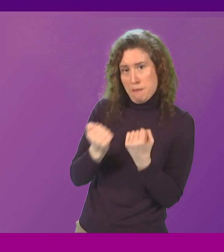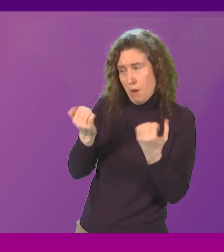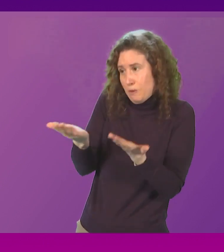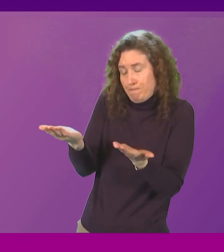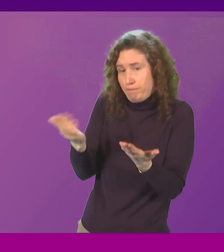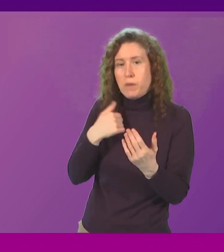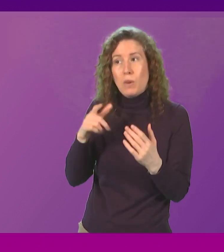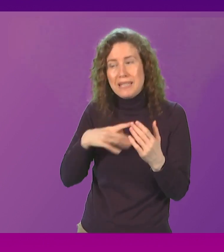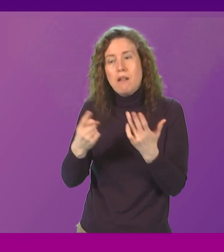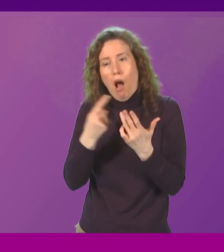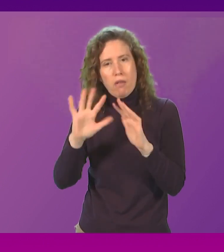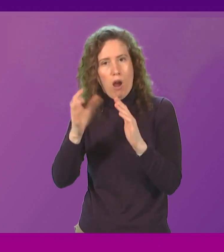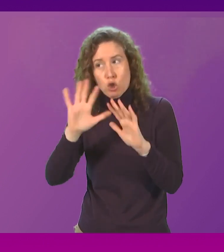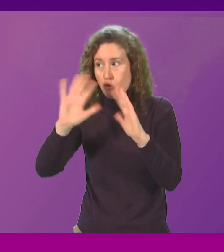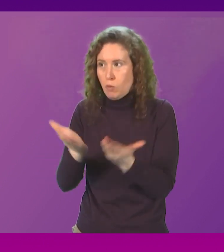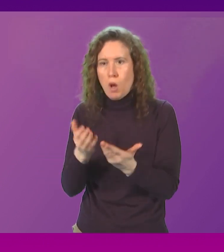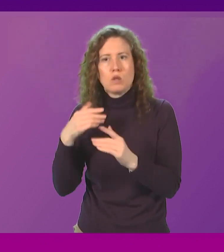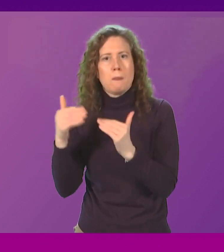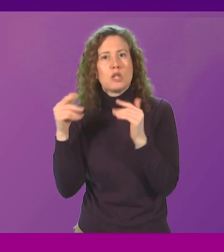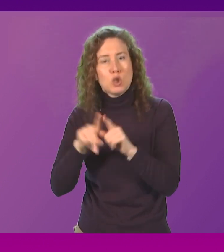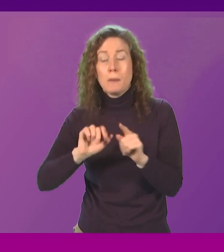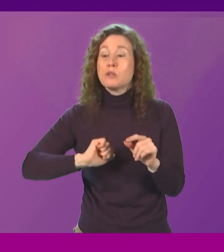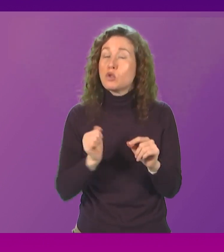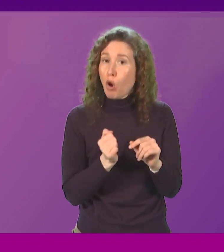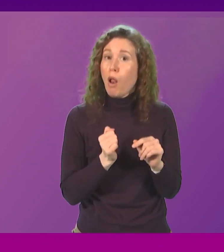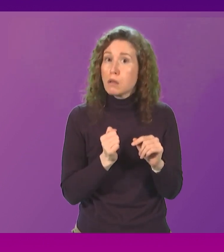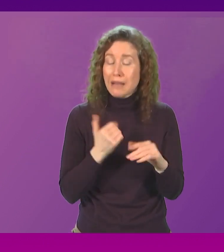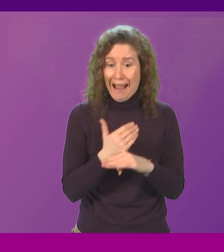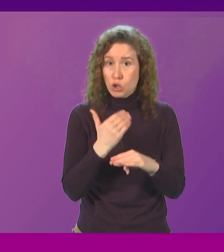While Scotland’s emissions reduction targets are in line with the global 1.5°C pathway,